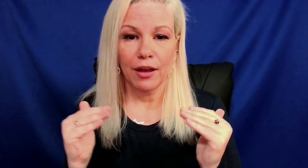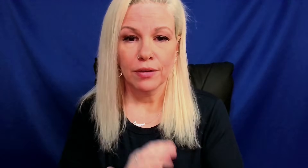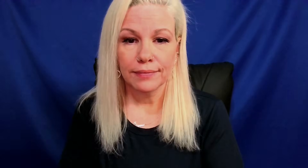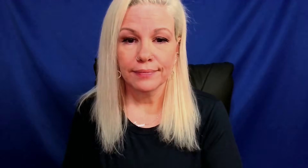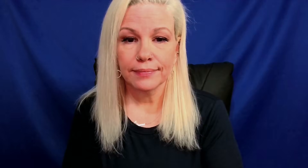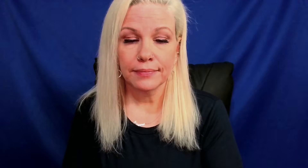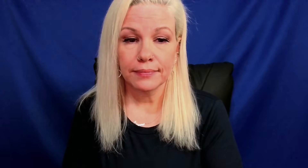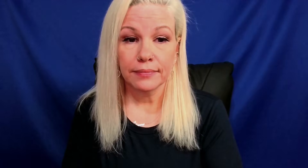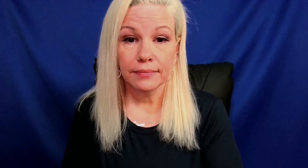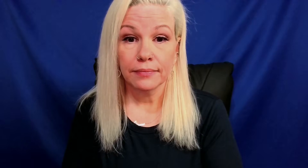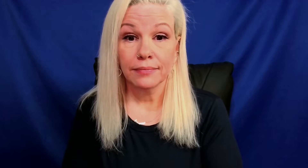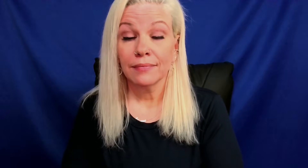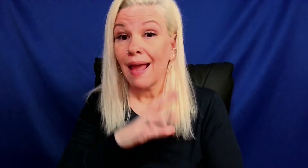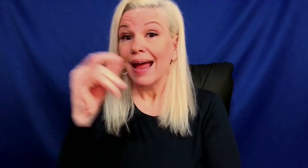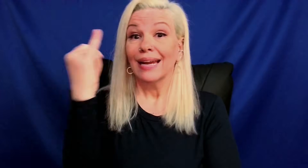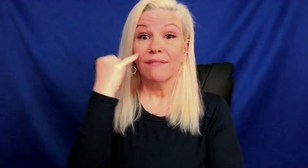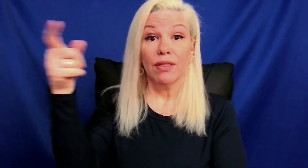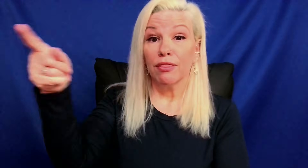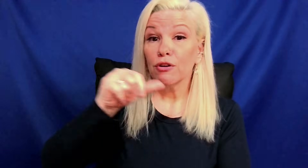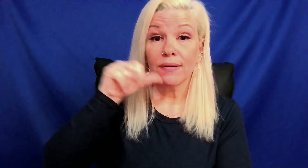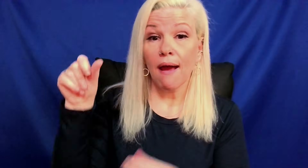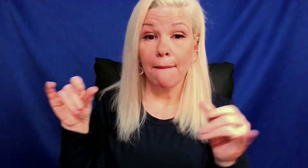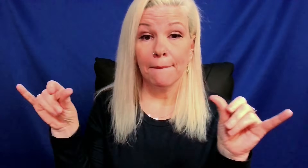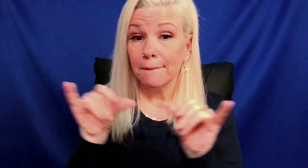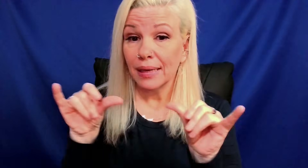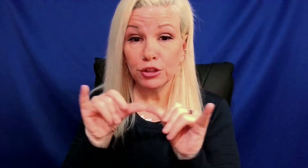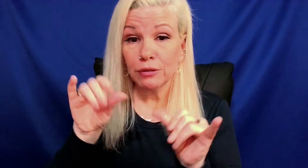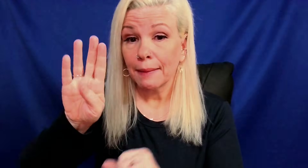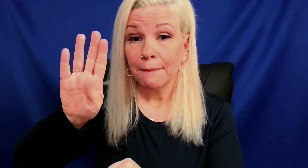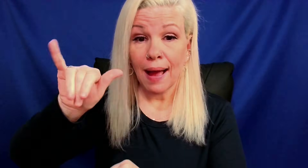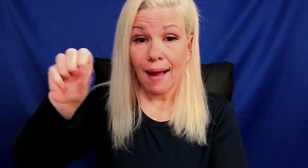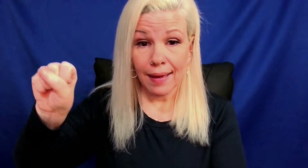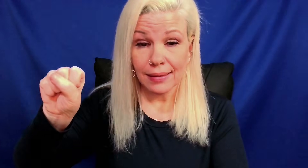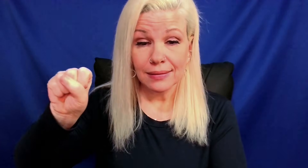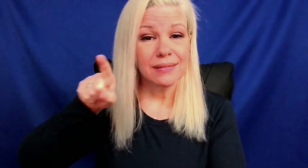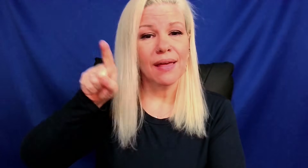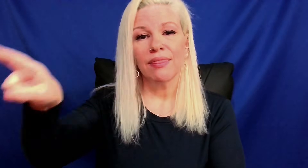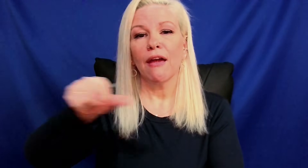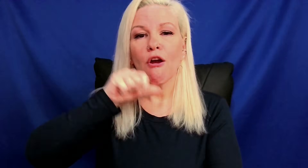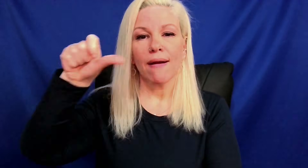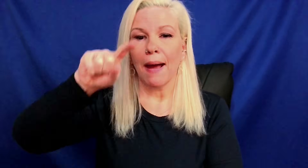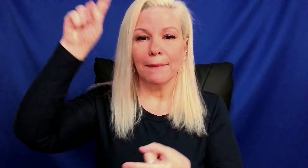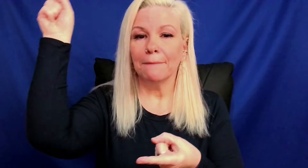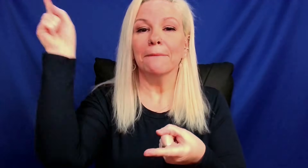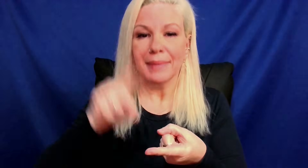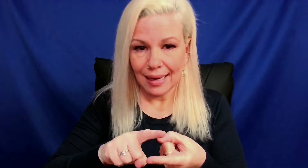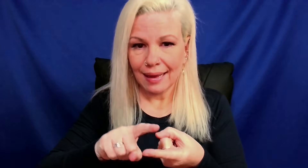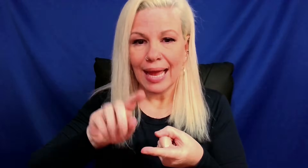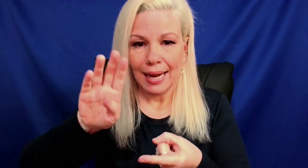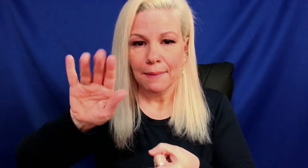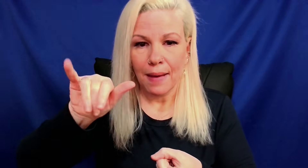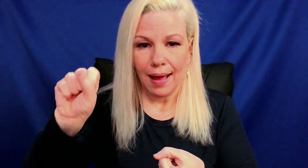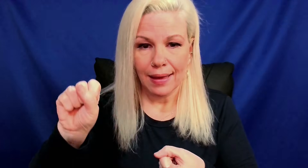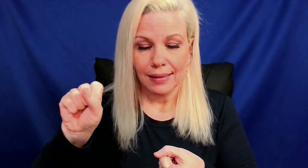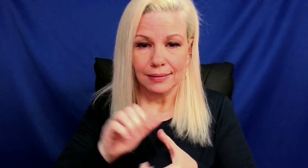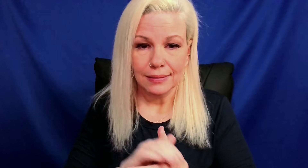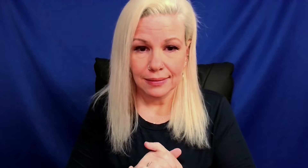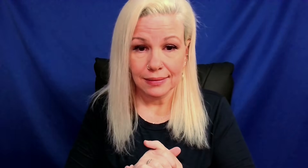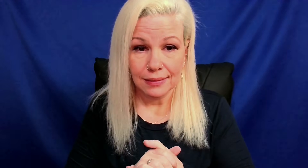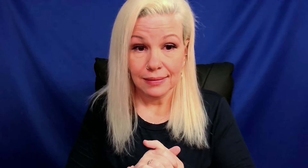And if they're not measuring bias, they are not mitigating bias. And if they're not mitigating bias,